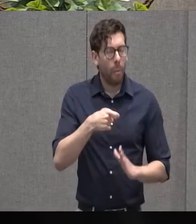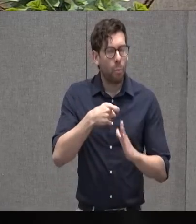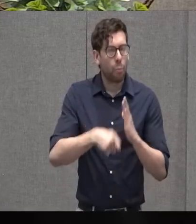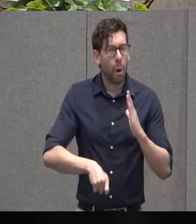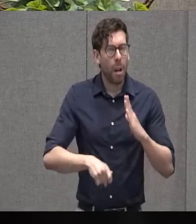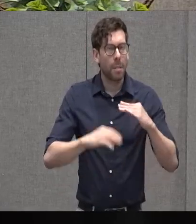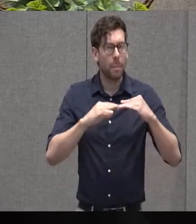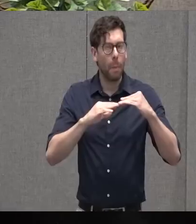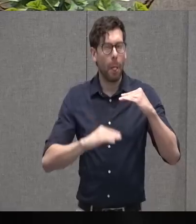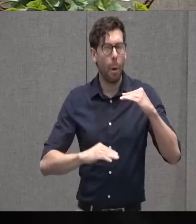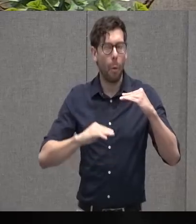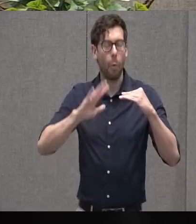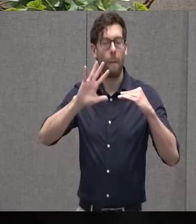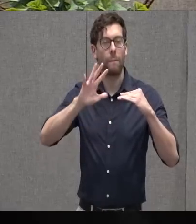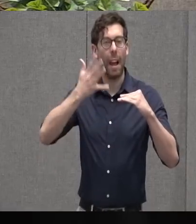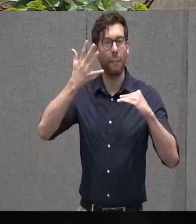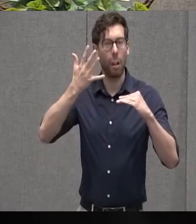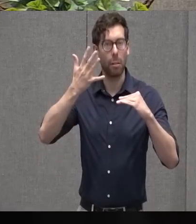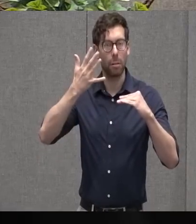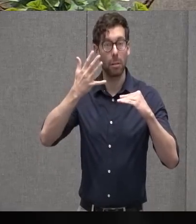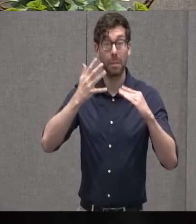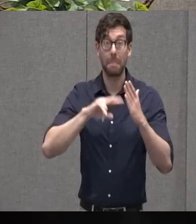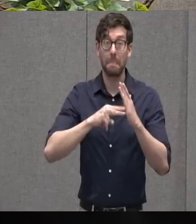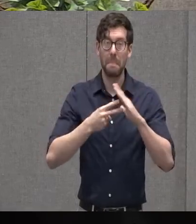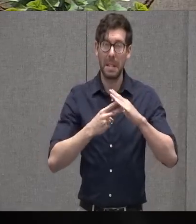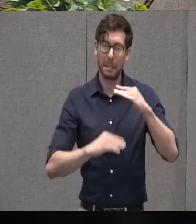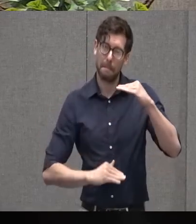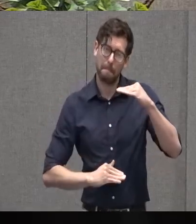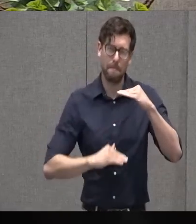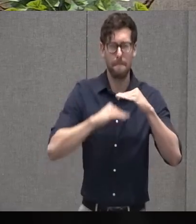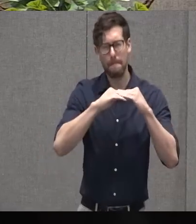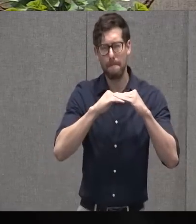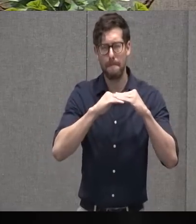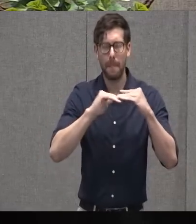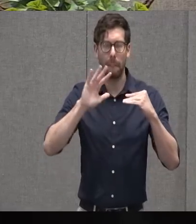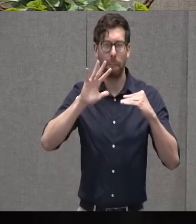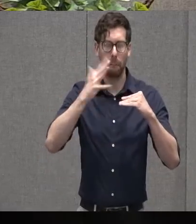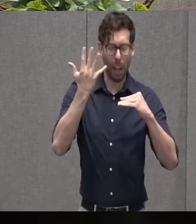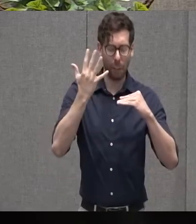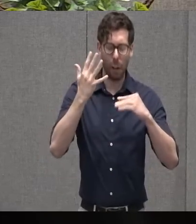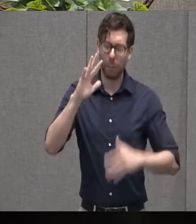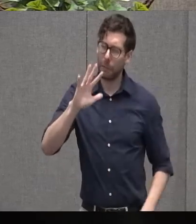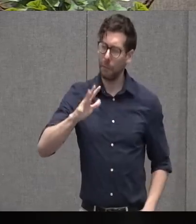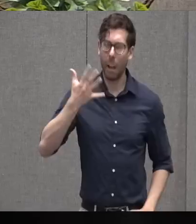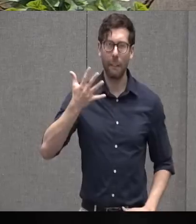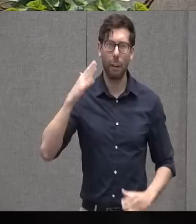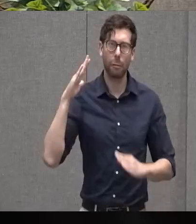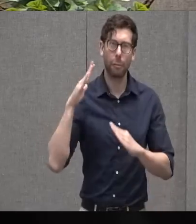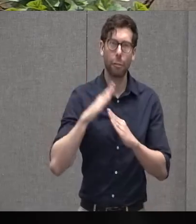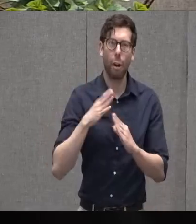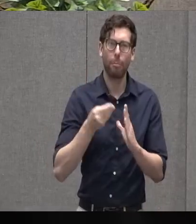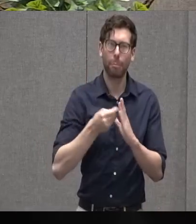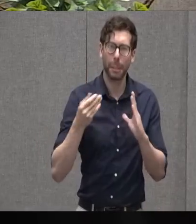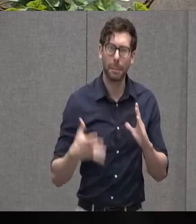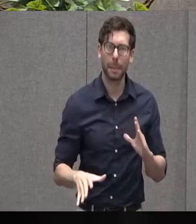Meaning $5 will be your most expensive item but most items will be $1, $2, $3 or four.